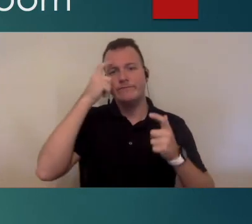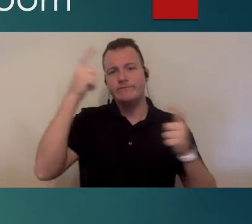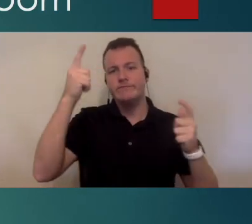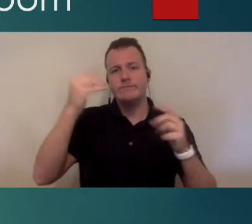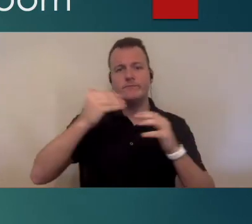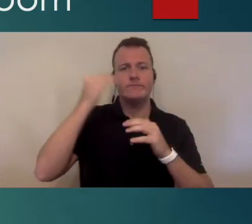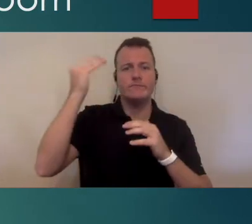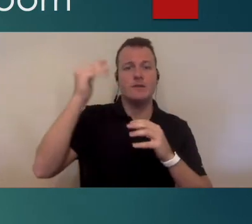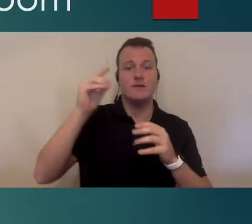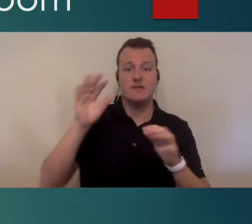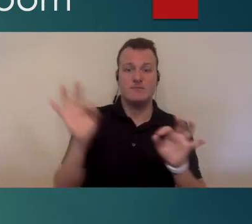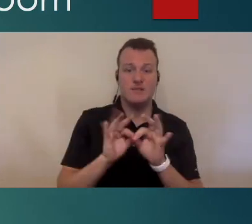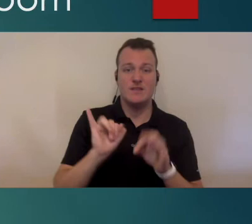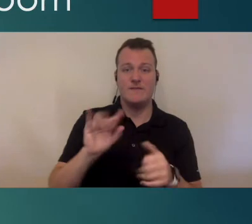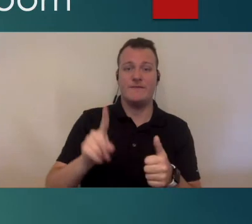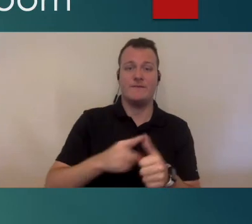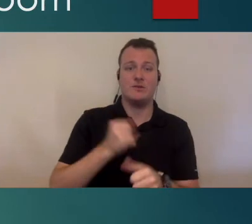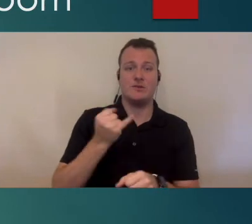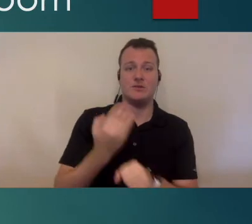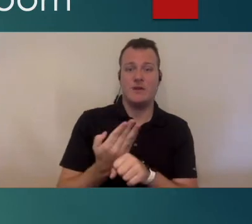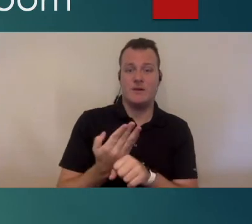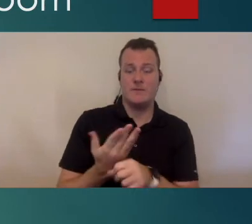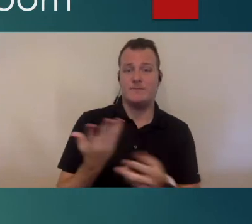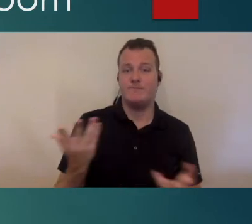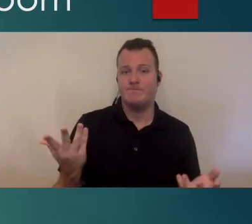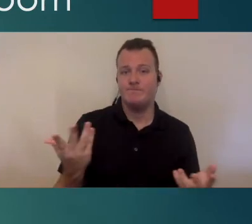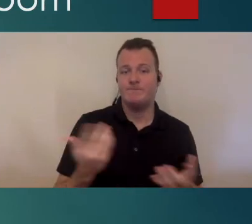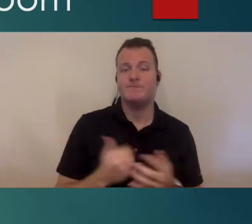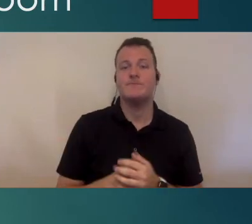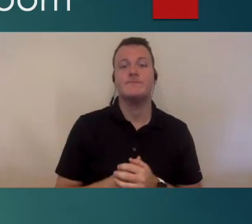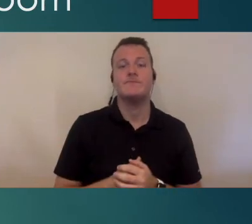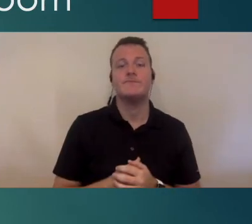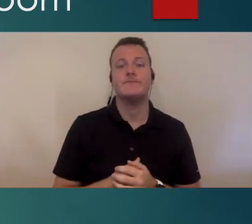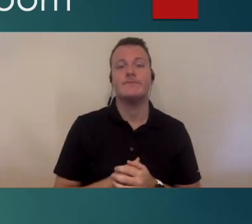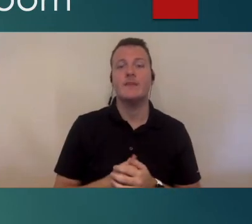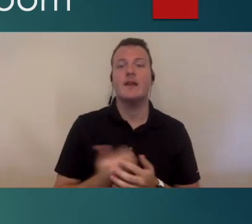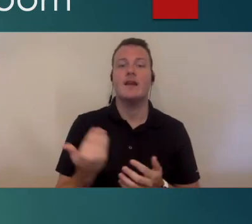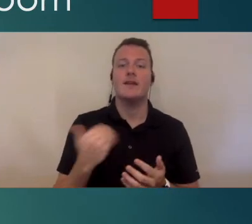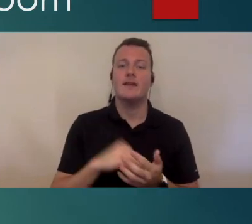Especially if this is your first job. Like I said earlier, be honest and real.